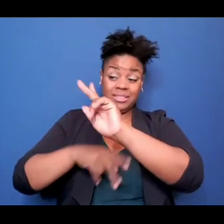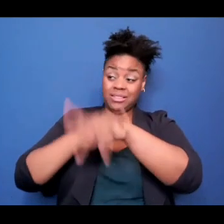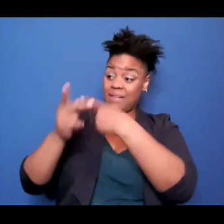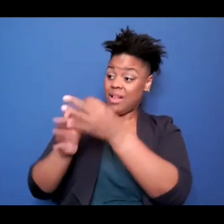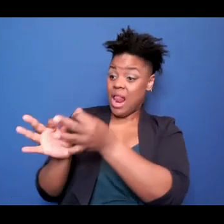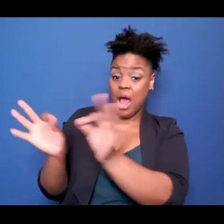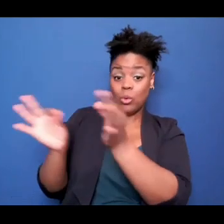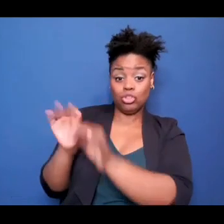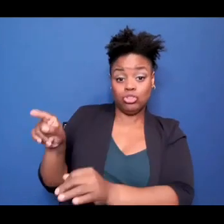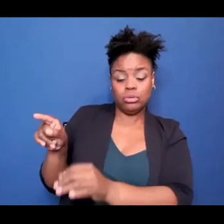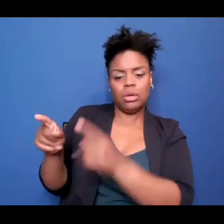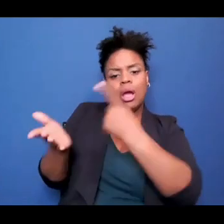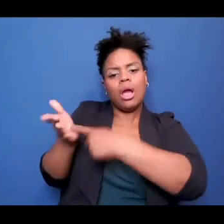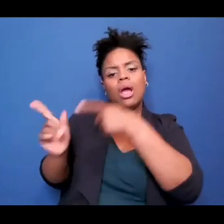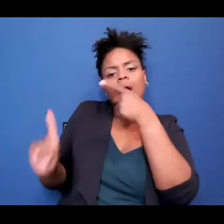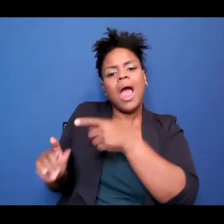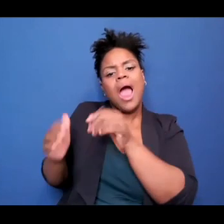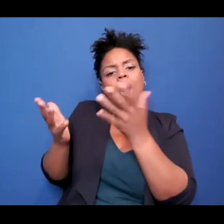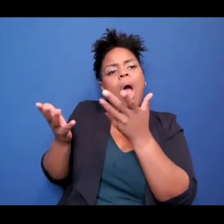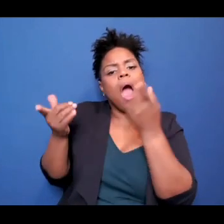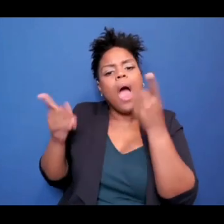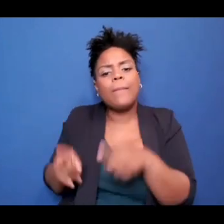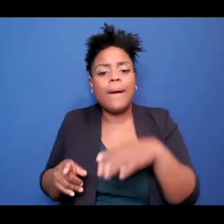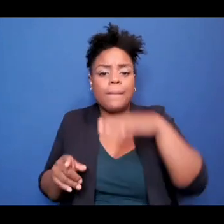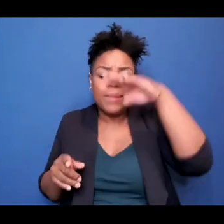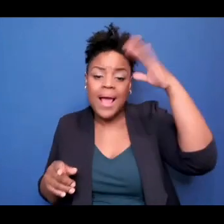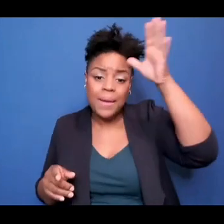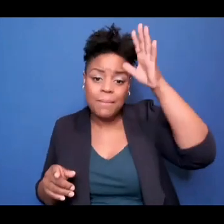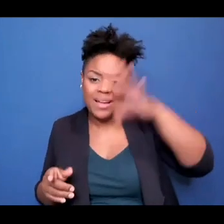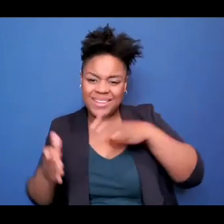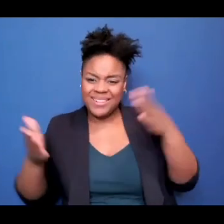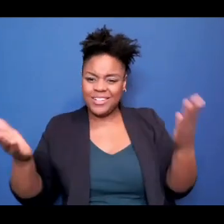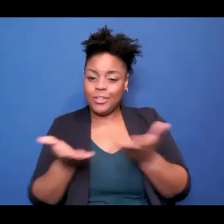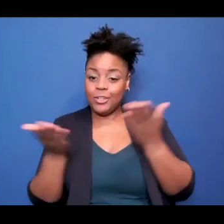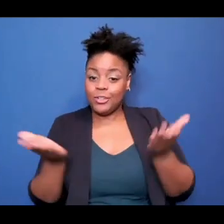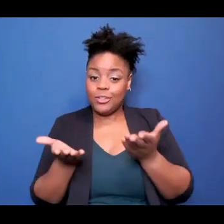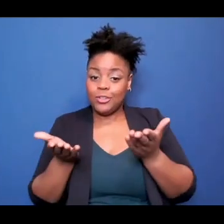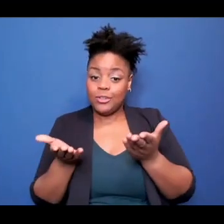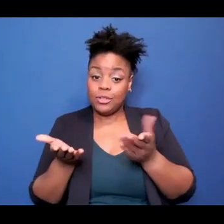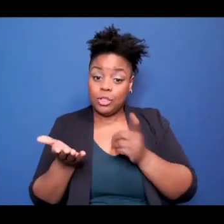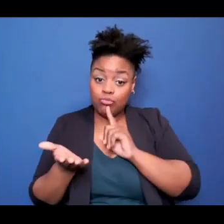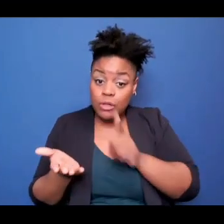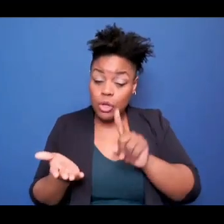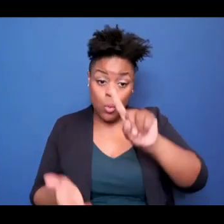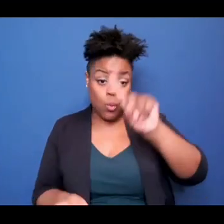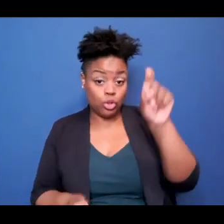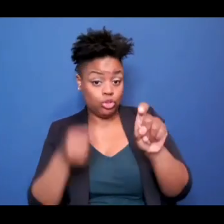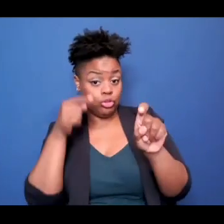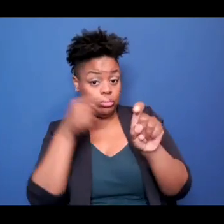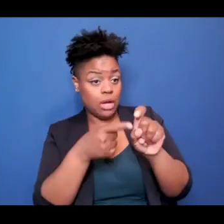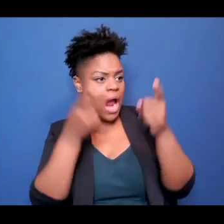USING THIS PECULIAR LANGUAGE, IT'S NOT A QUESTION OF WHAT THOOPS THE NEGRO HERE TORQUES THE BLACK MAN HERE, THAT'S A VERY VIVID QUESTION FOR ME ,